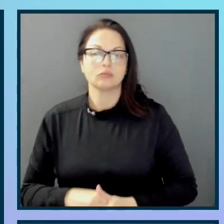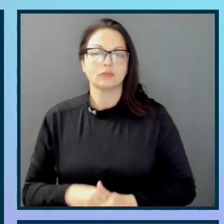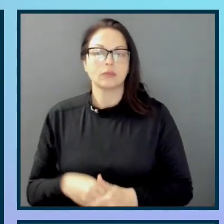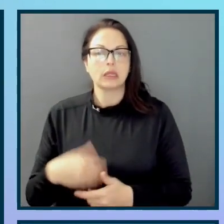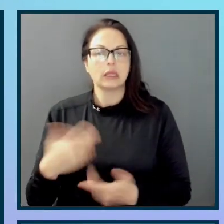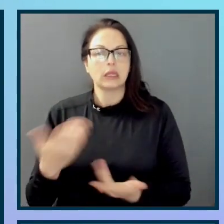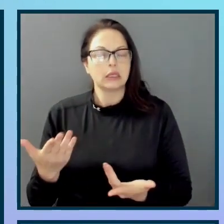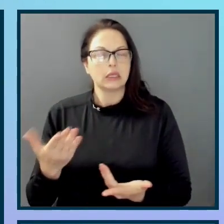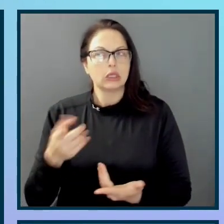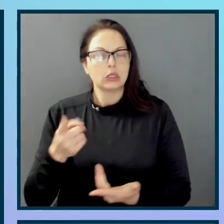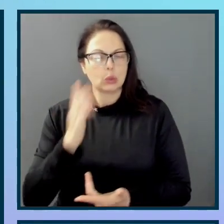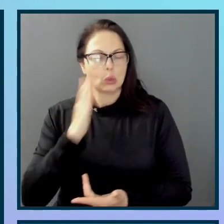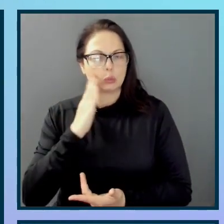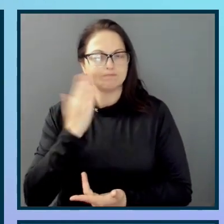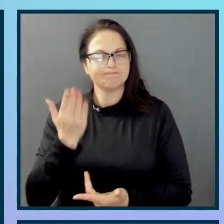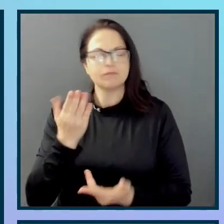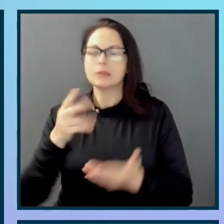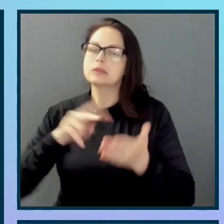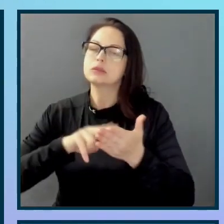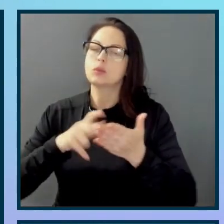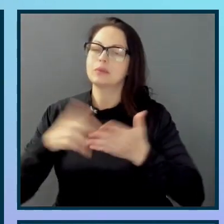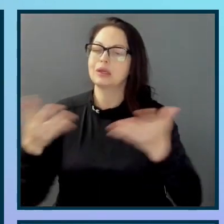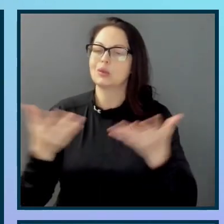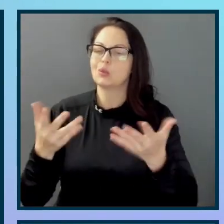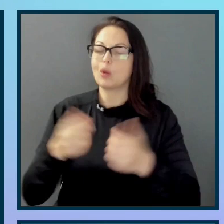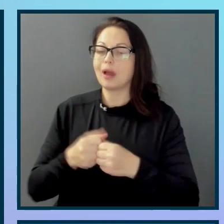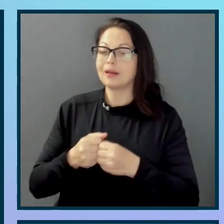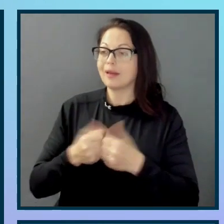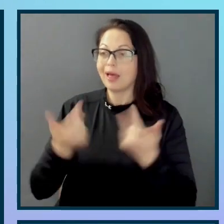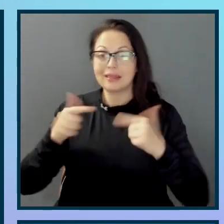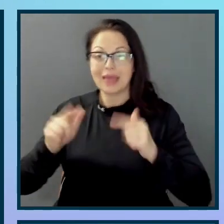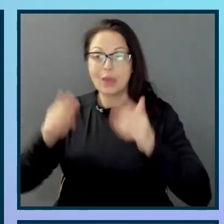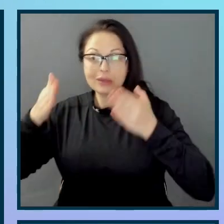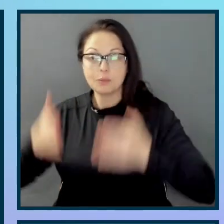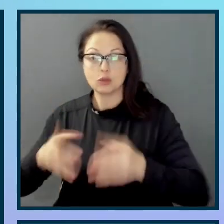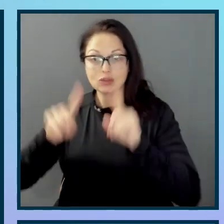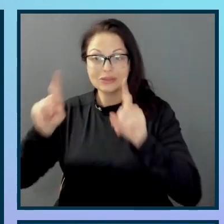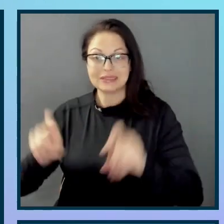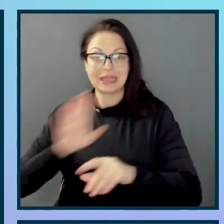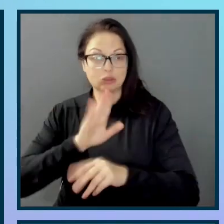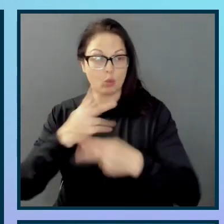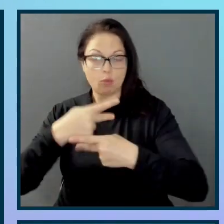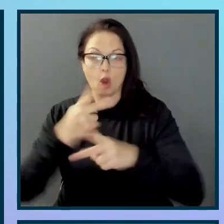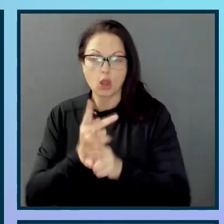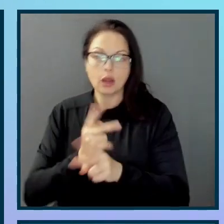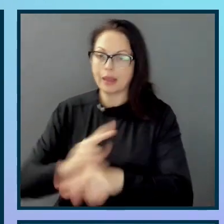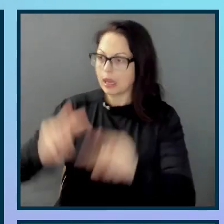with your application to create a real sense of urgency and understanding of what needs to be done.